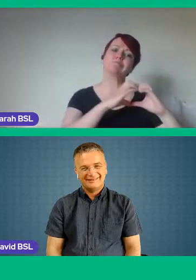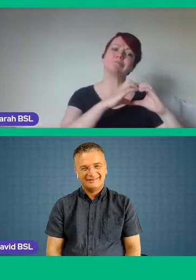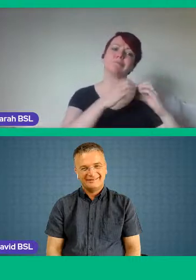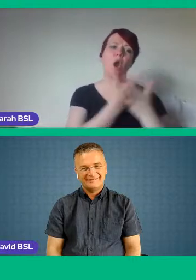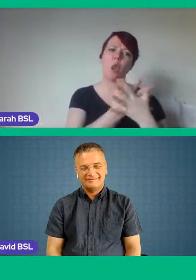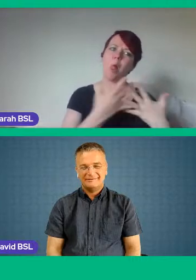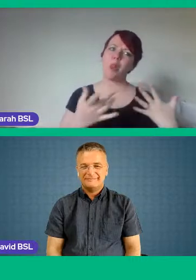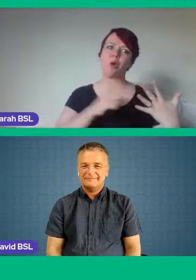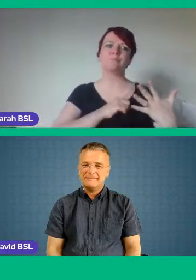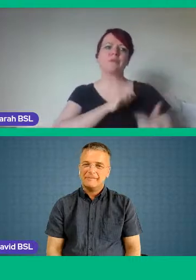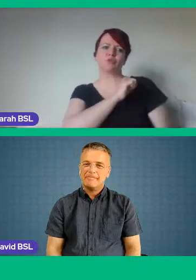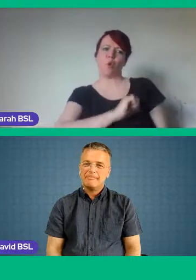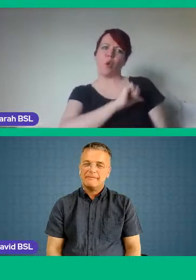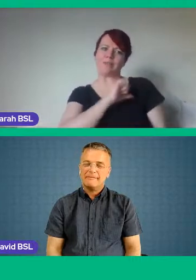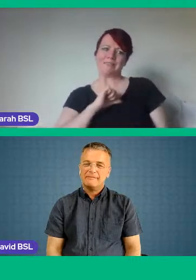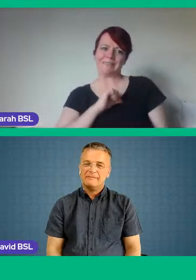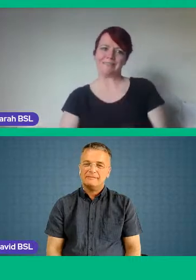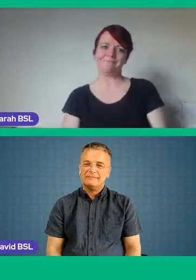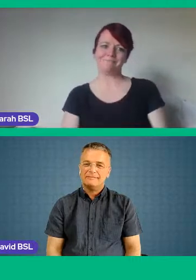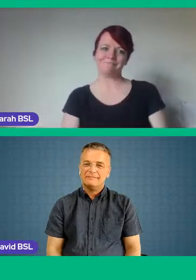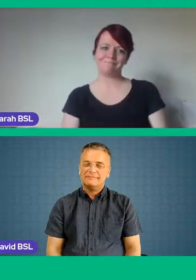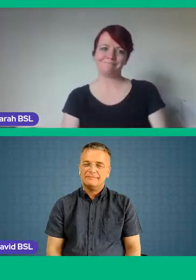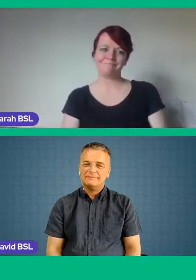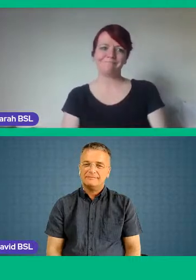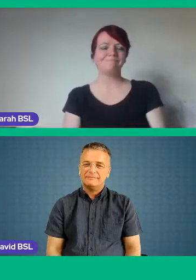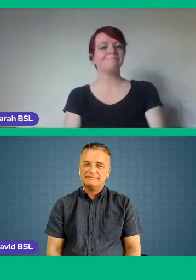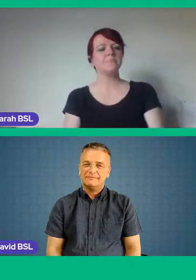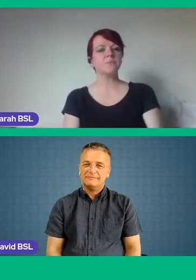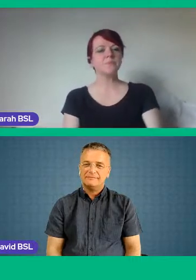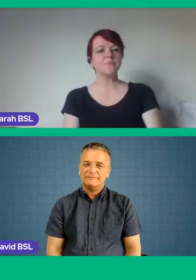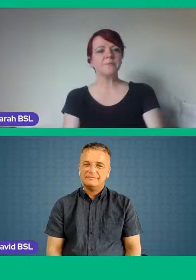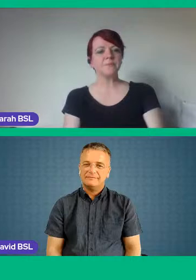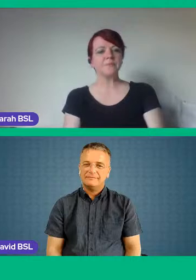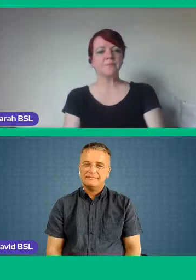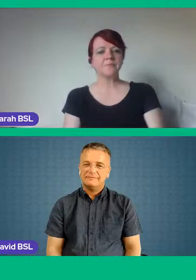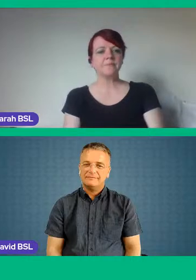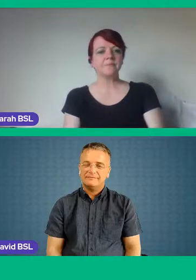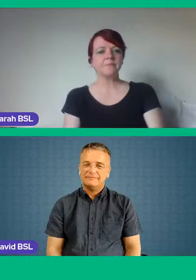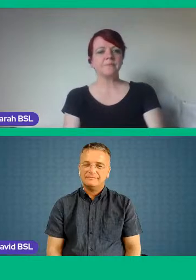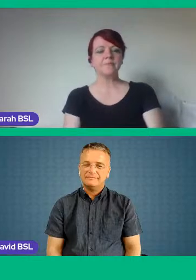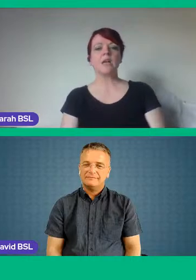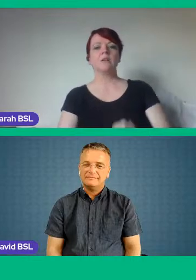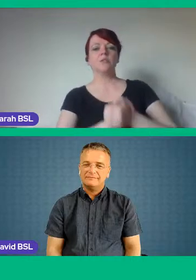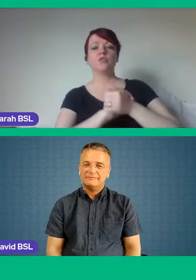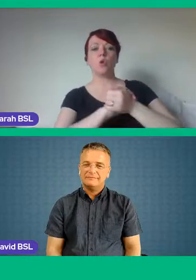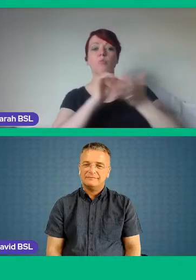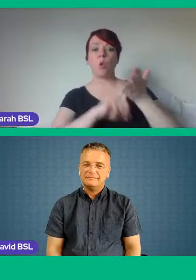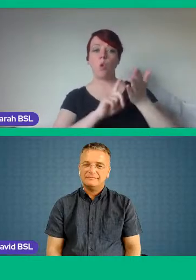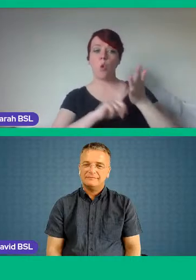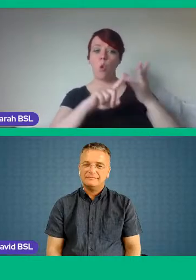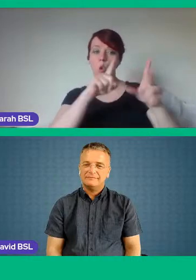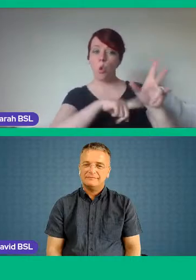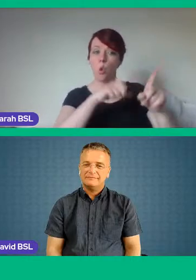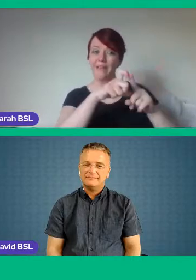thinking of now. Jill, there's a lot of love you being so honest in the chat, I just I was sure that with you.